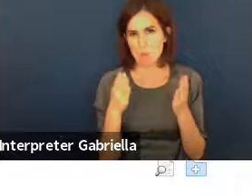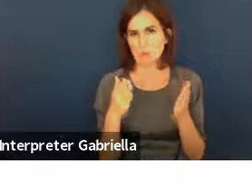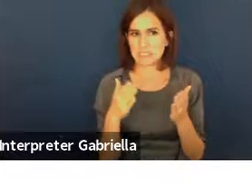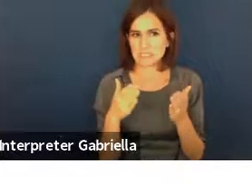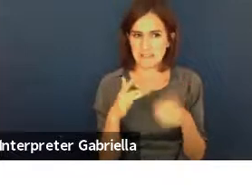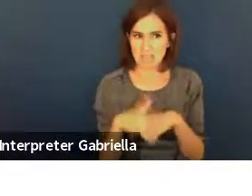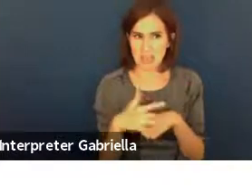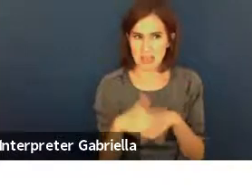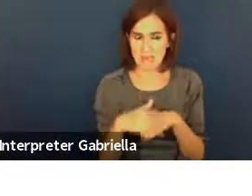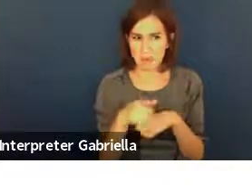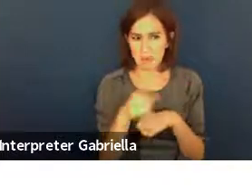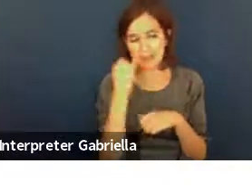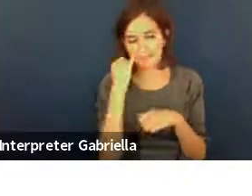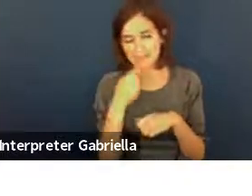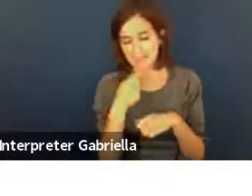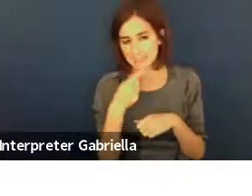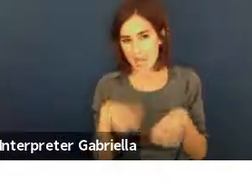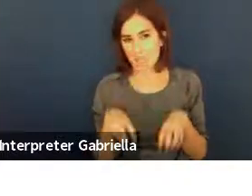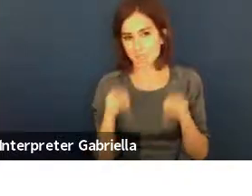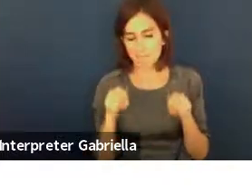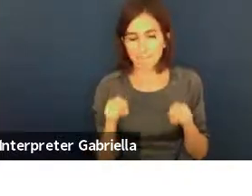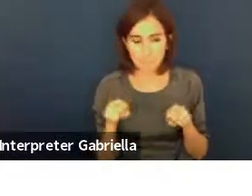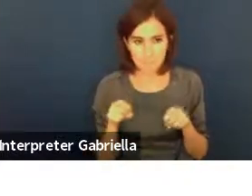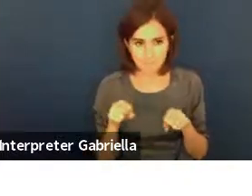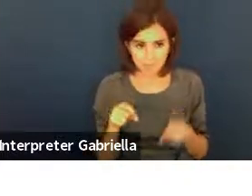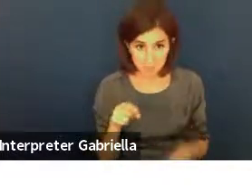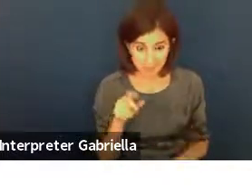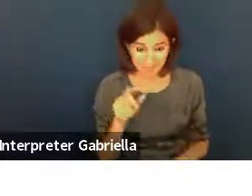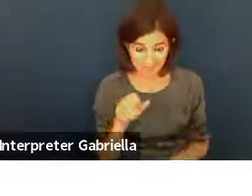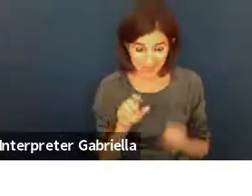Linda Kobashigawa: You can click on the link I forget if it takes you it might fall